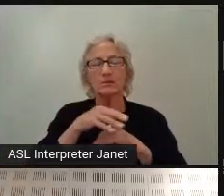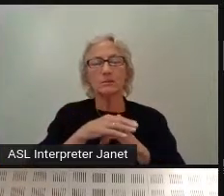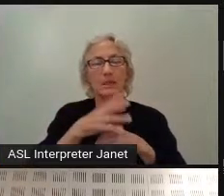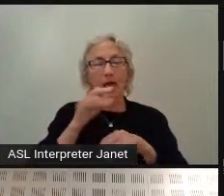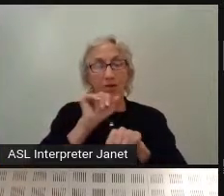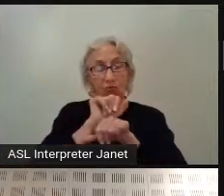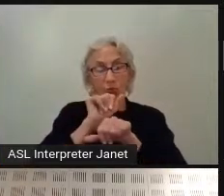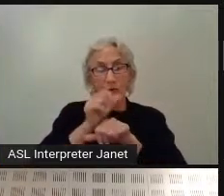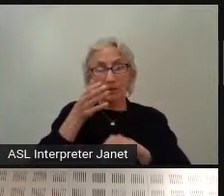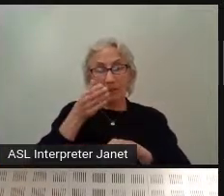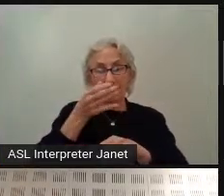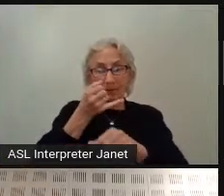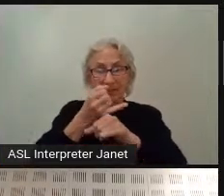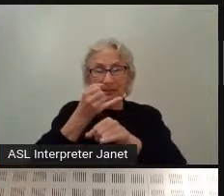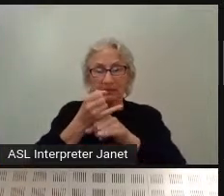Anna Ingeborg Linnet: My name is Anna Imai